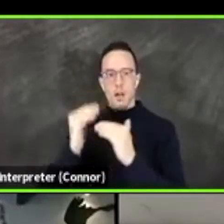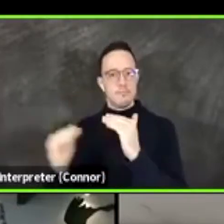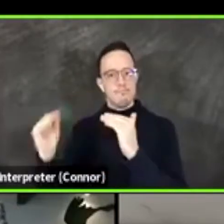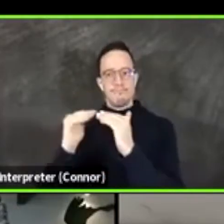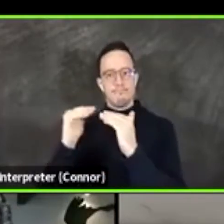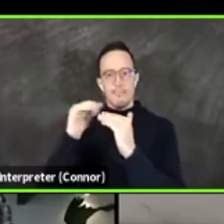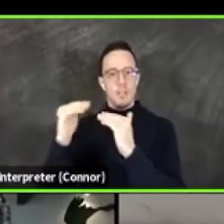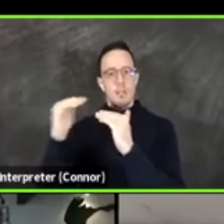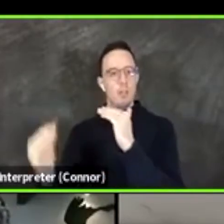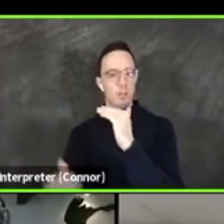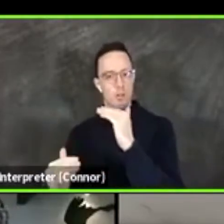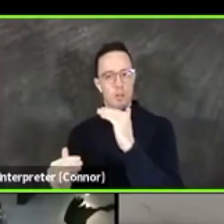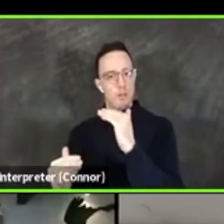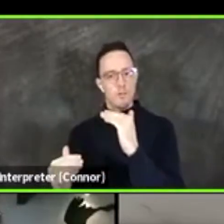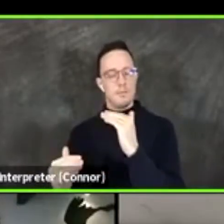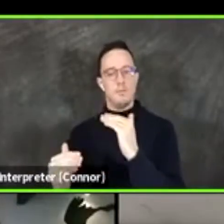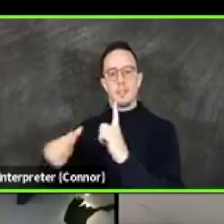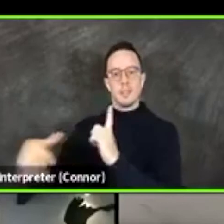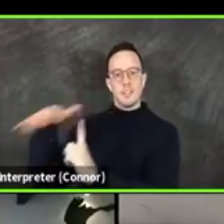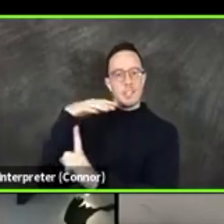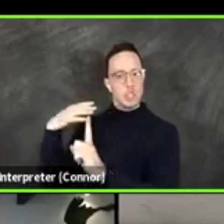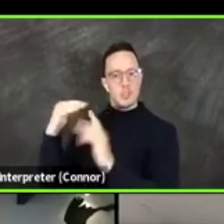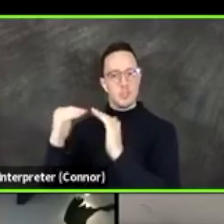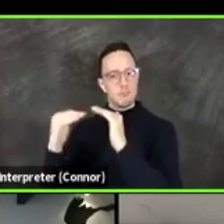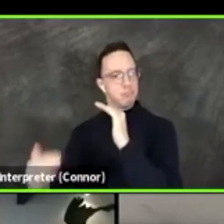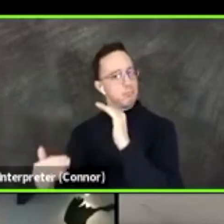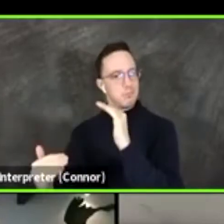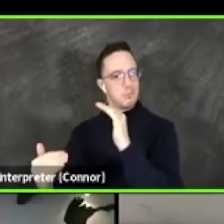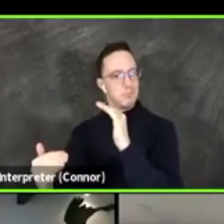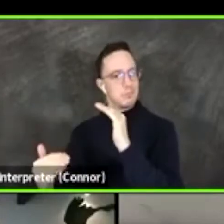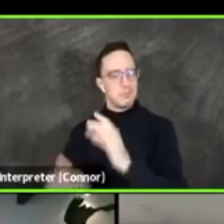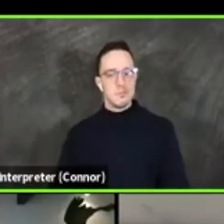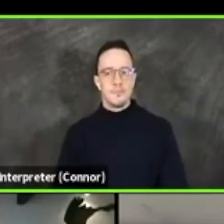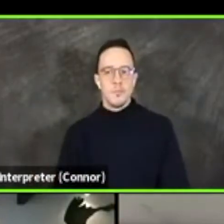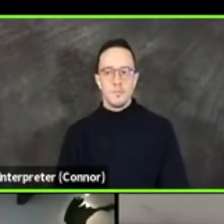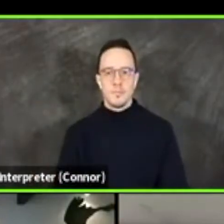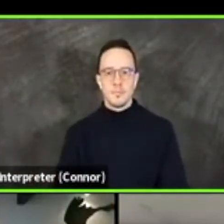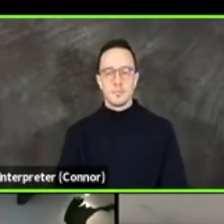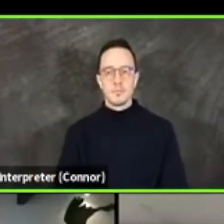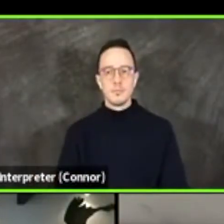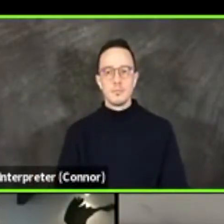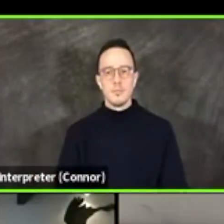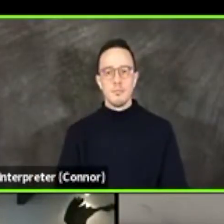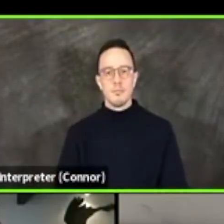THAT THE CONDITIONS FOR APPREHENSION ARE NOT THAT WE ARE NOT YET READY;